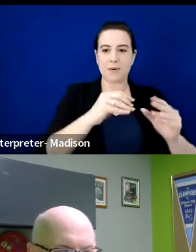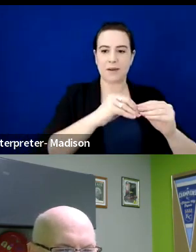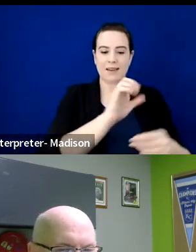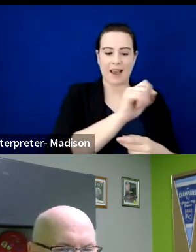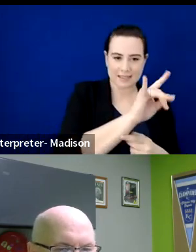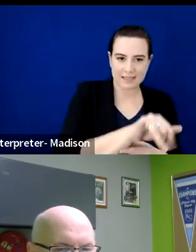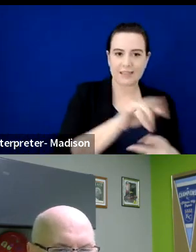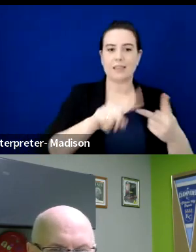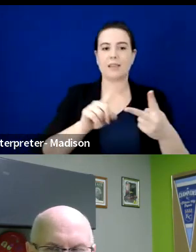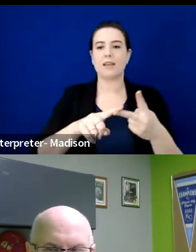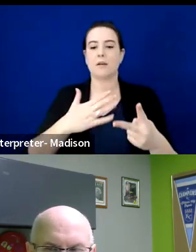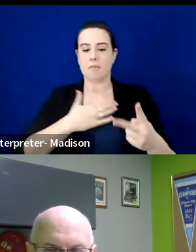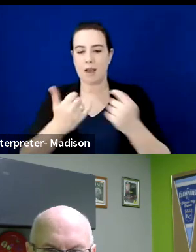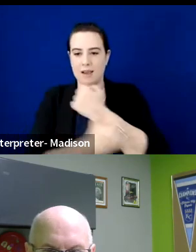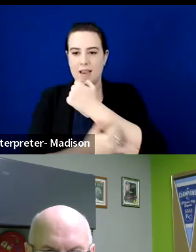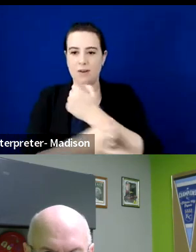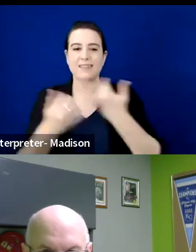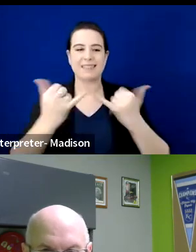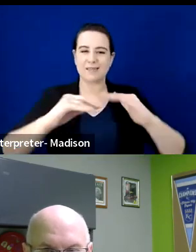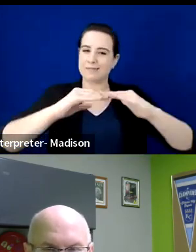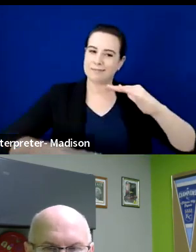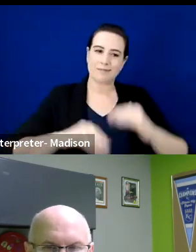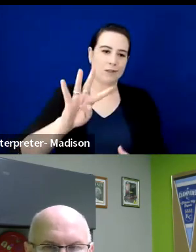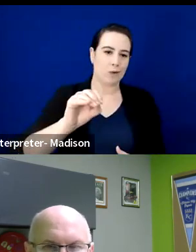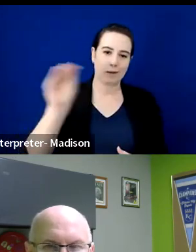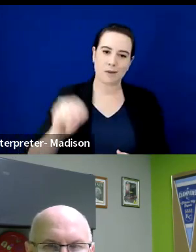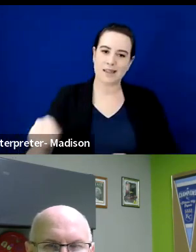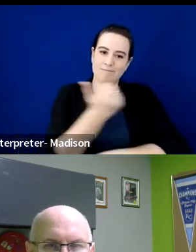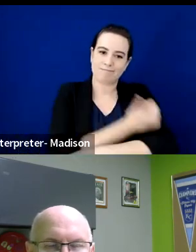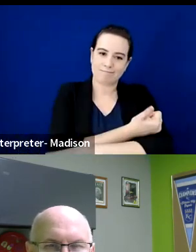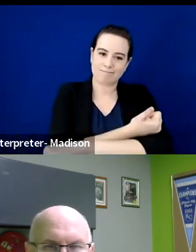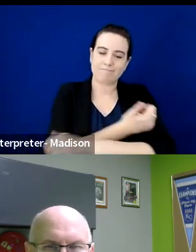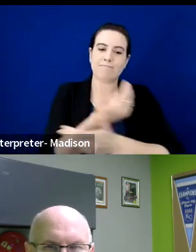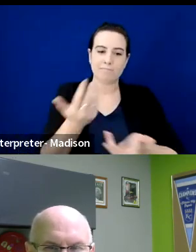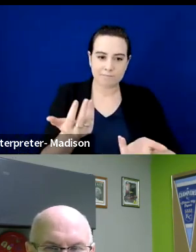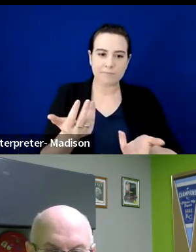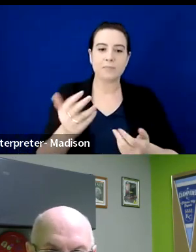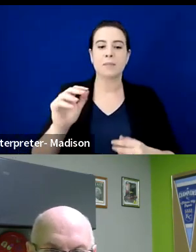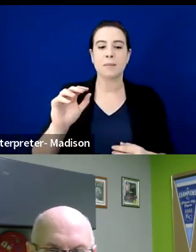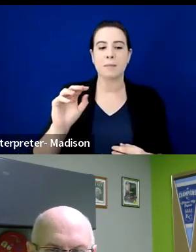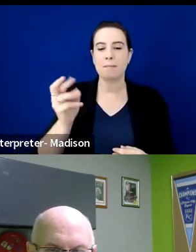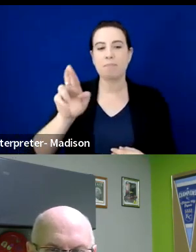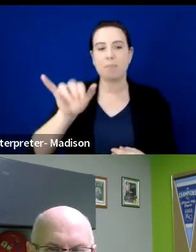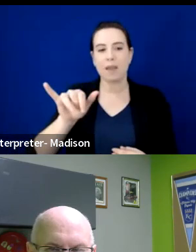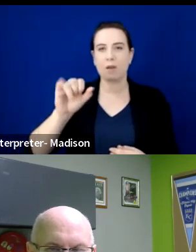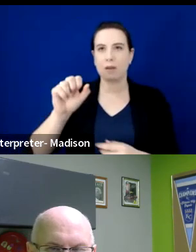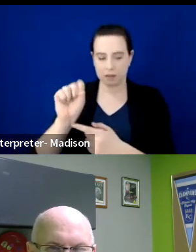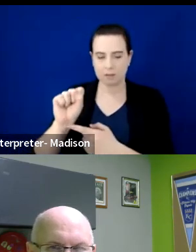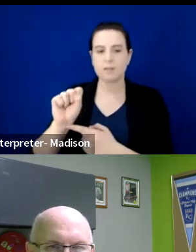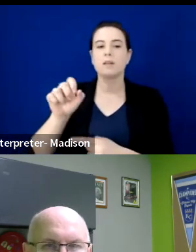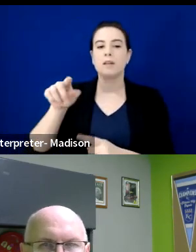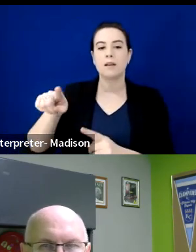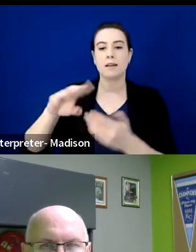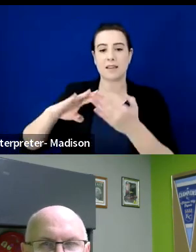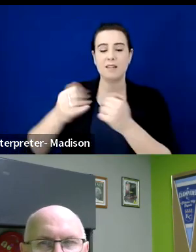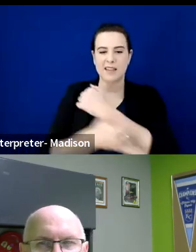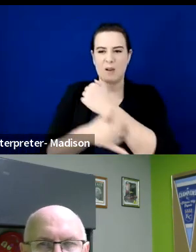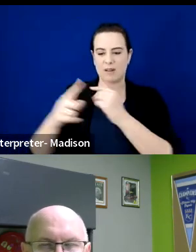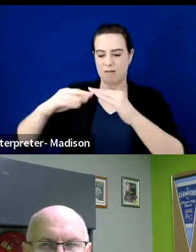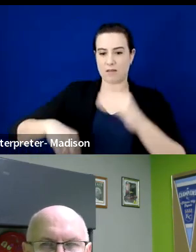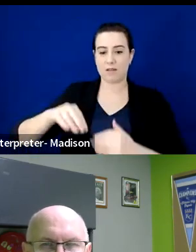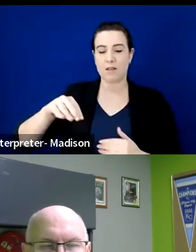But as was mentioned earlier, we are a -- Missouri is a very conservative state on the whole, and especially rural Missouri.